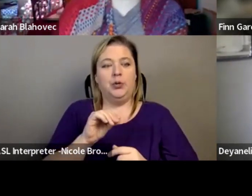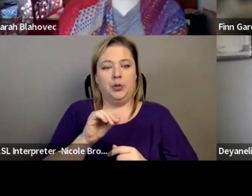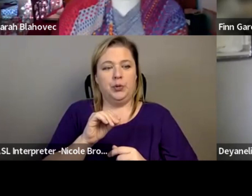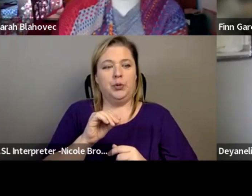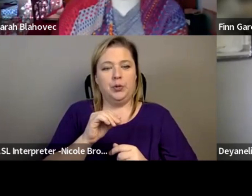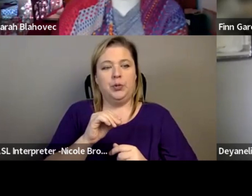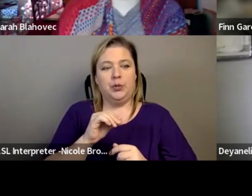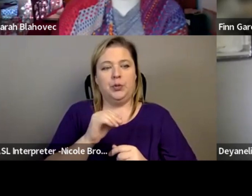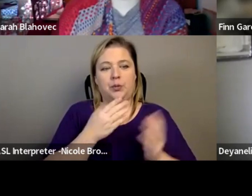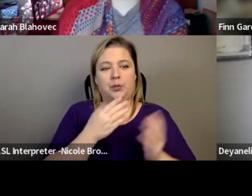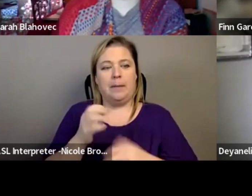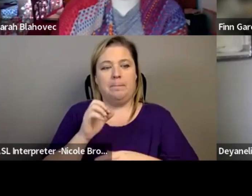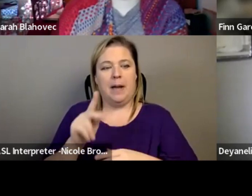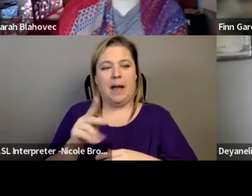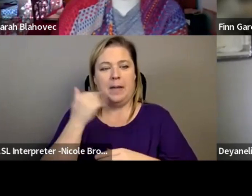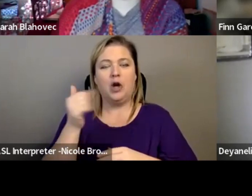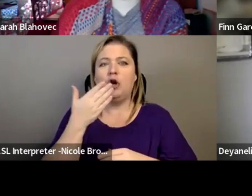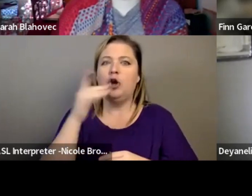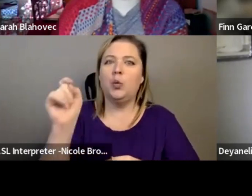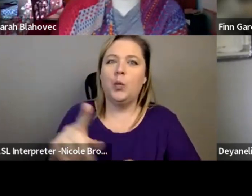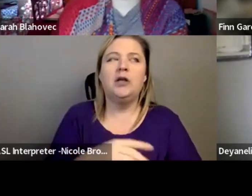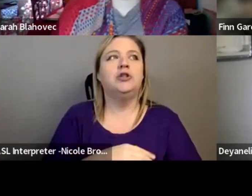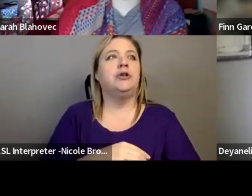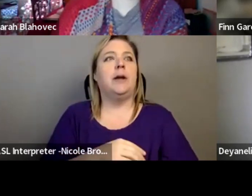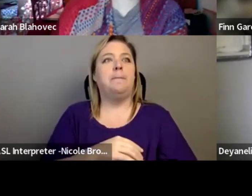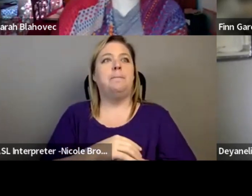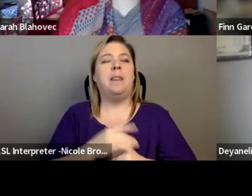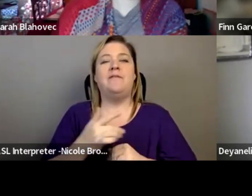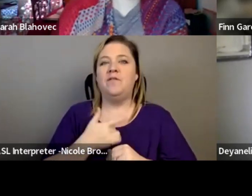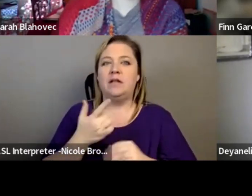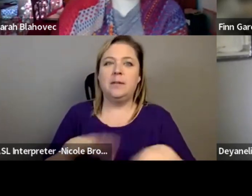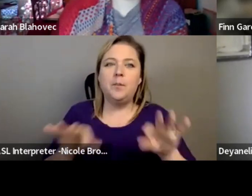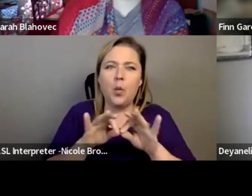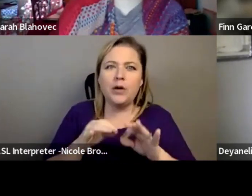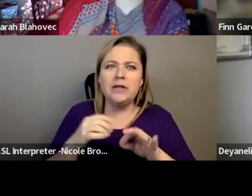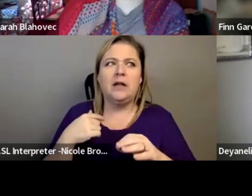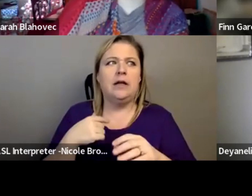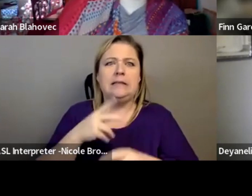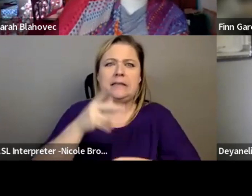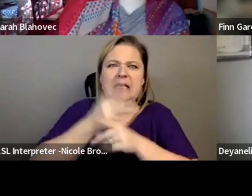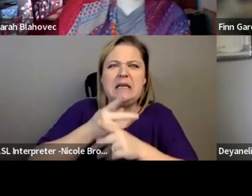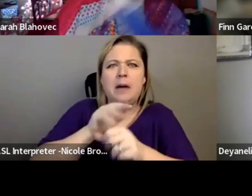good question. I think that it's important for us to keep the heat on keep the pressure on our